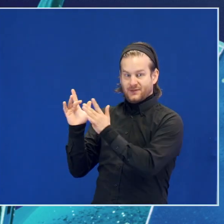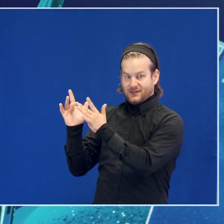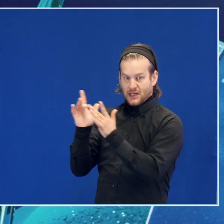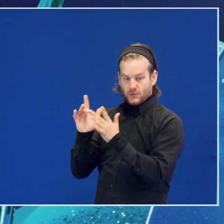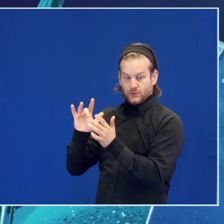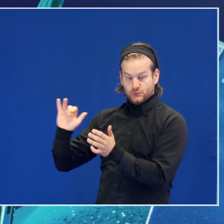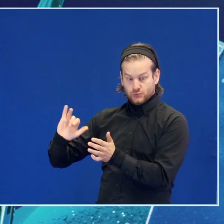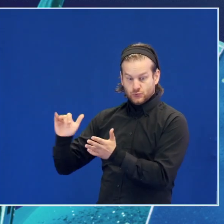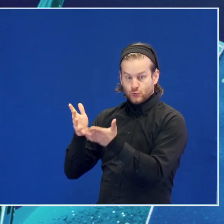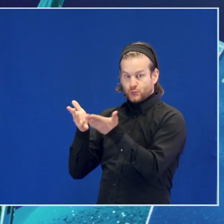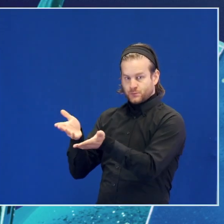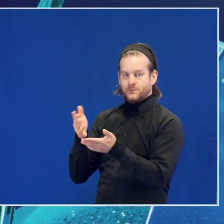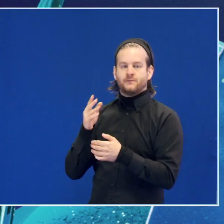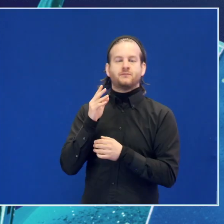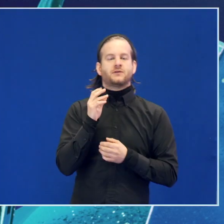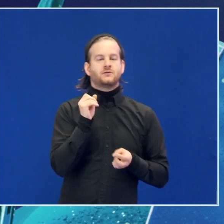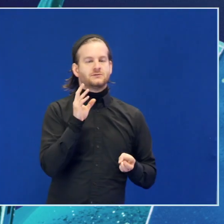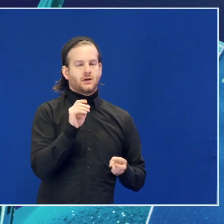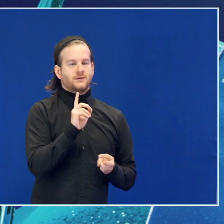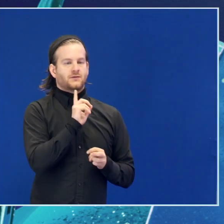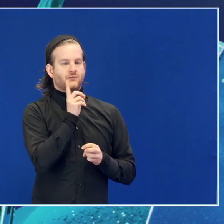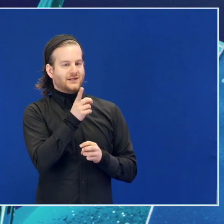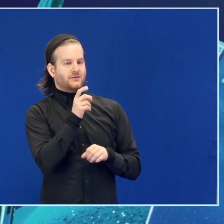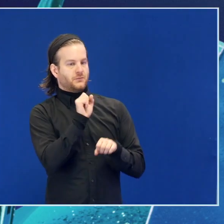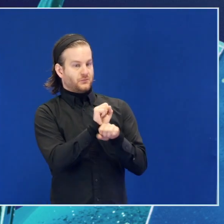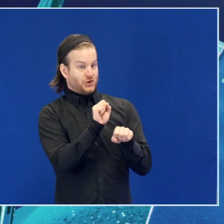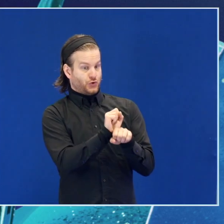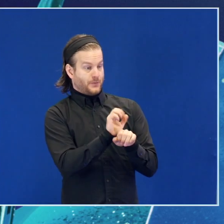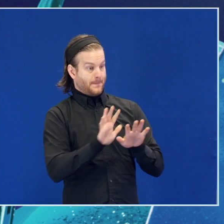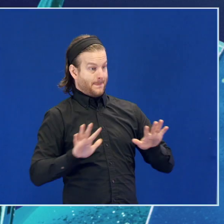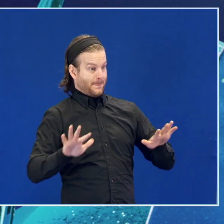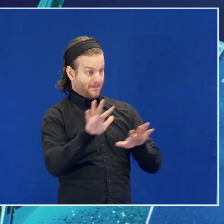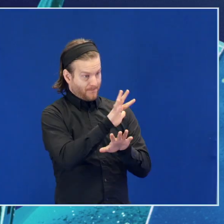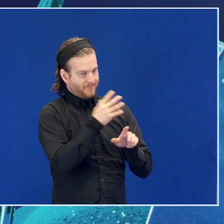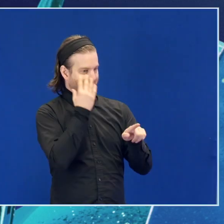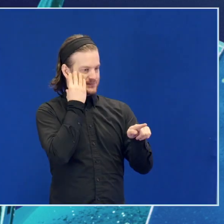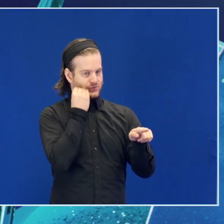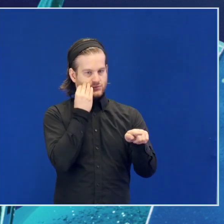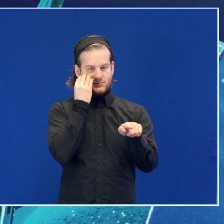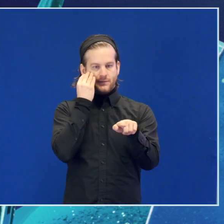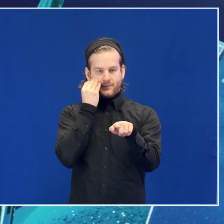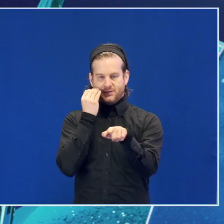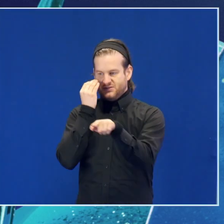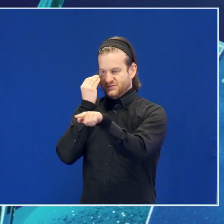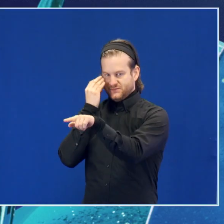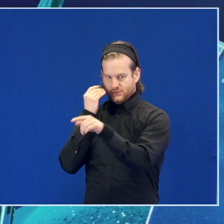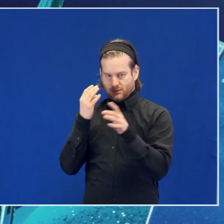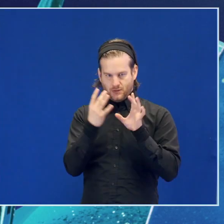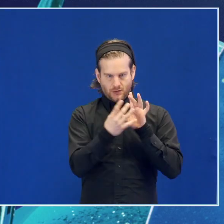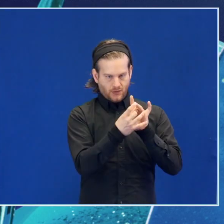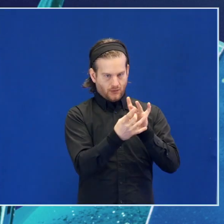and their experience working at Microsoft. Our Global Commercial Accessibility Program focuses on our message to customers.